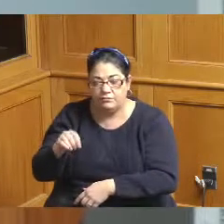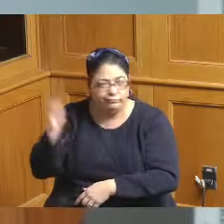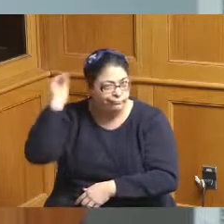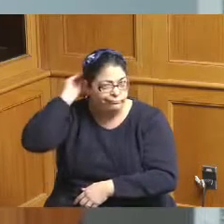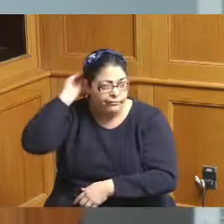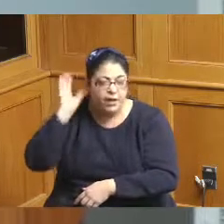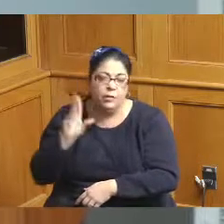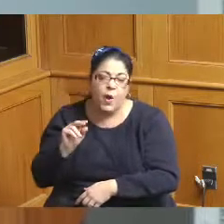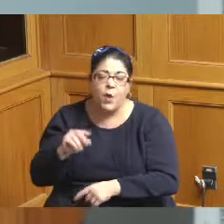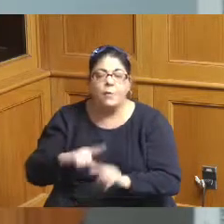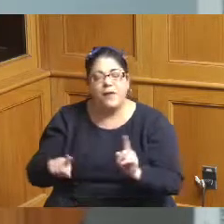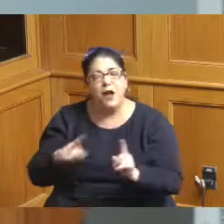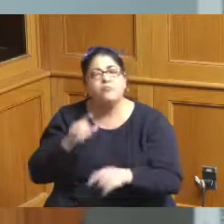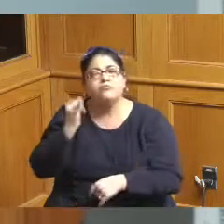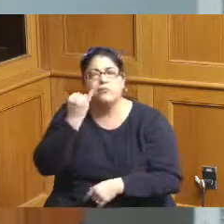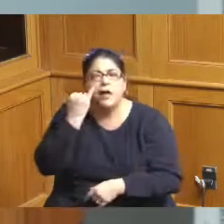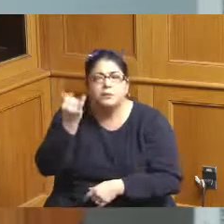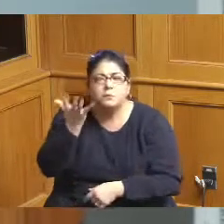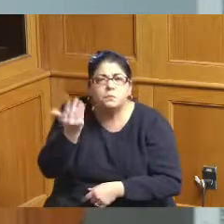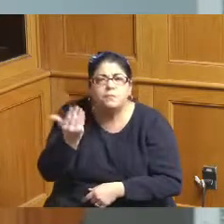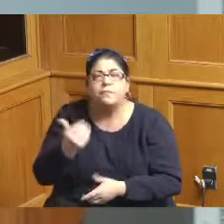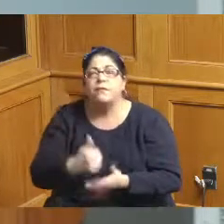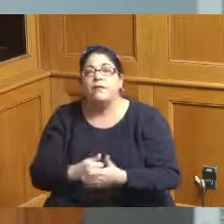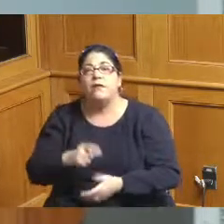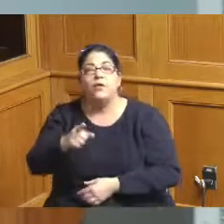a lot of the strategy comes in because you don't want to over inflate your